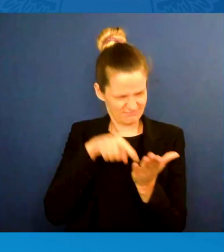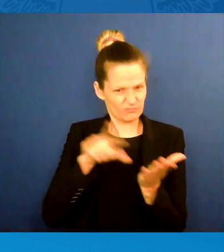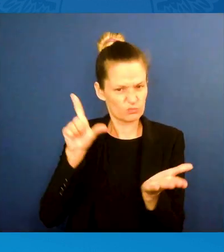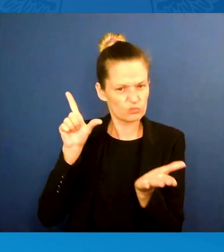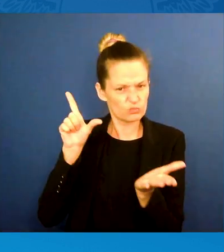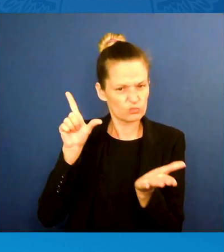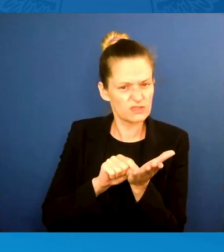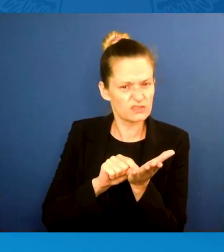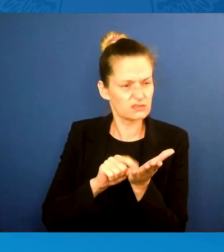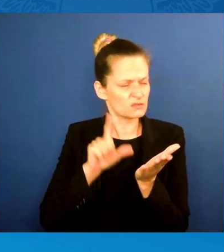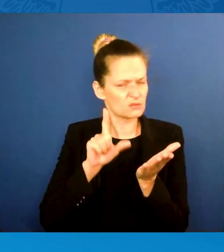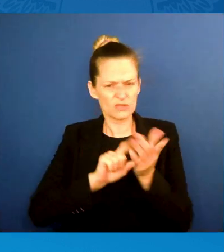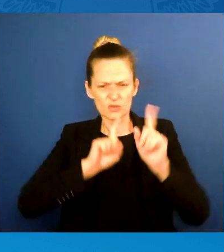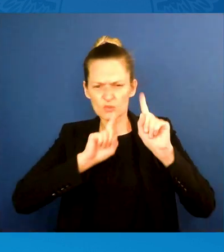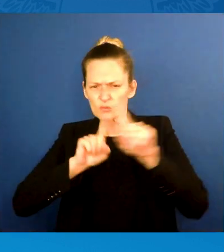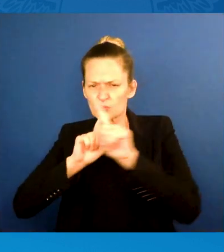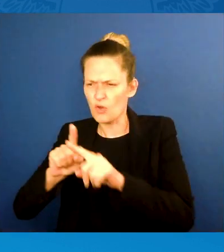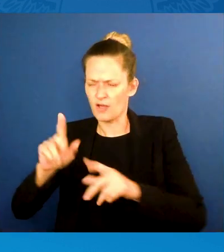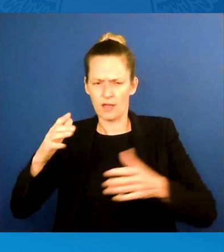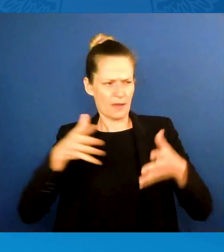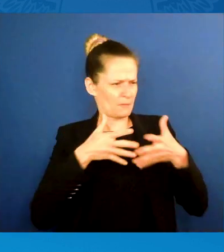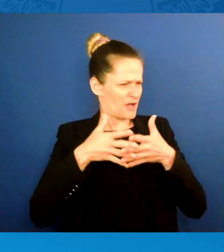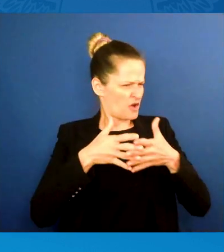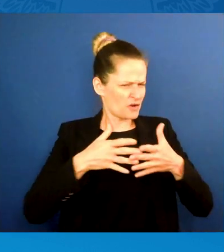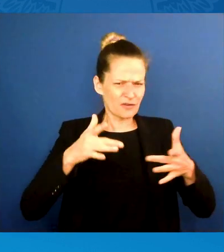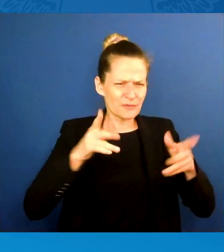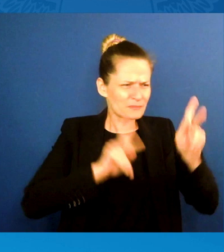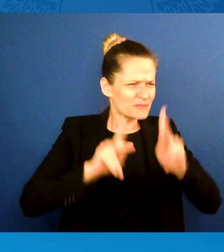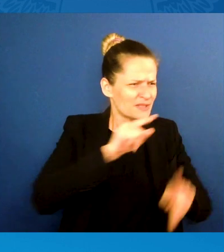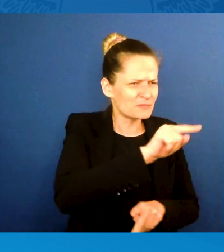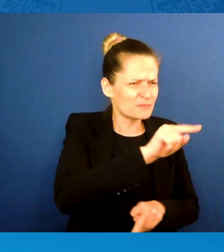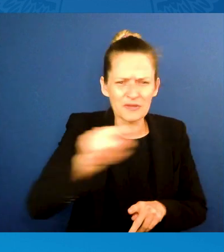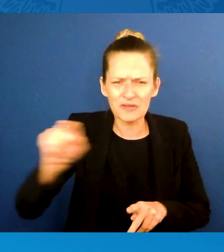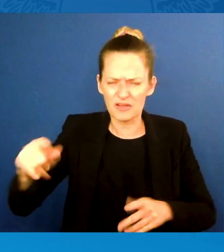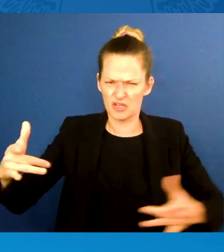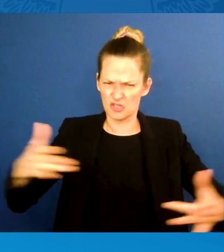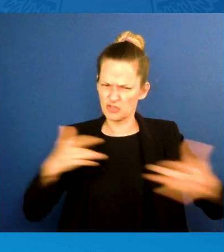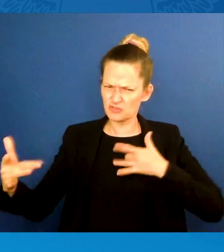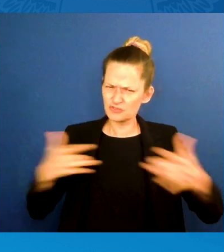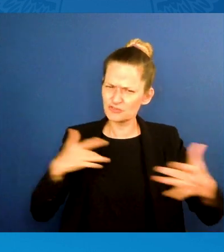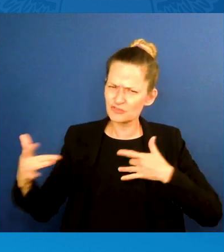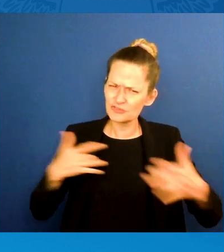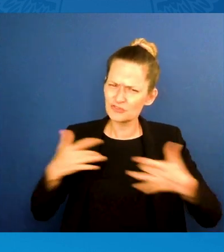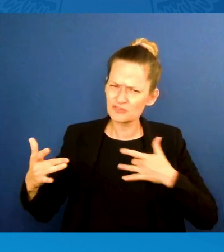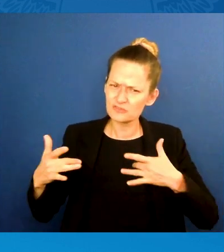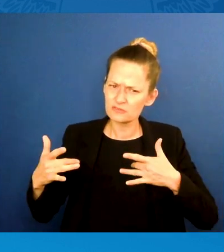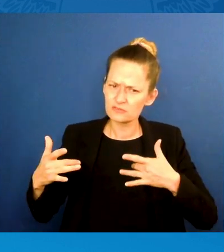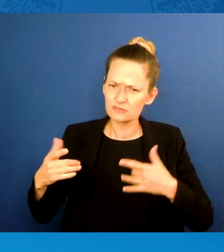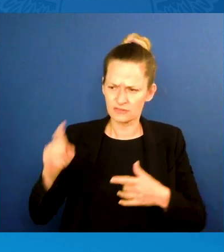about what we can and what we have a responsibility to do in terms of reasonable gun safety laws.